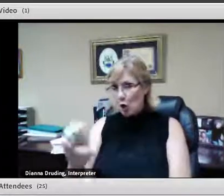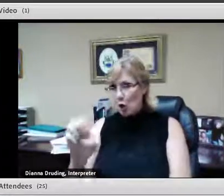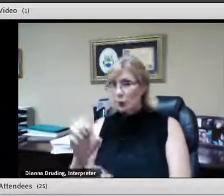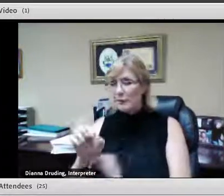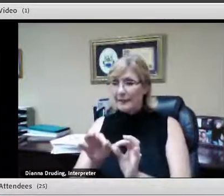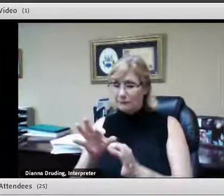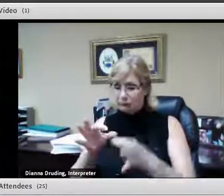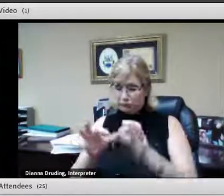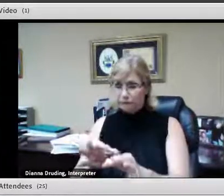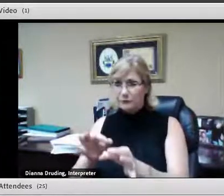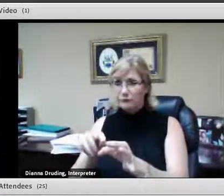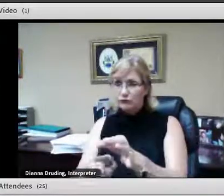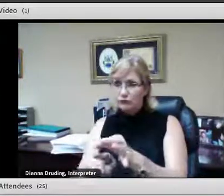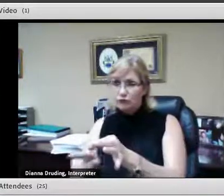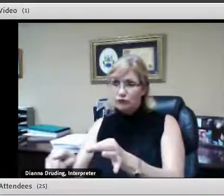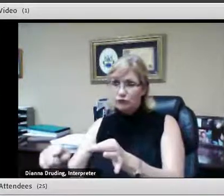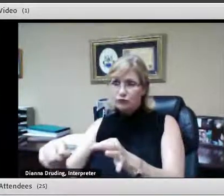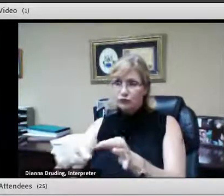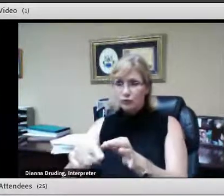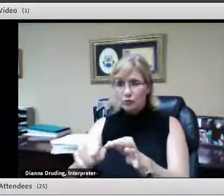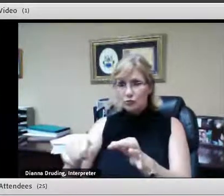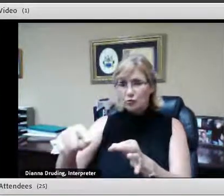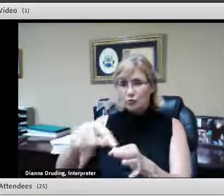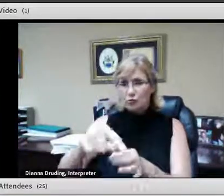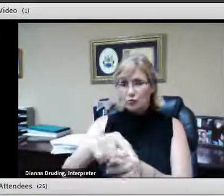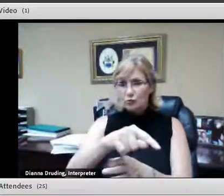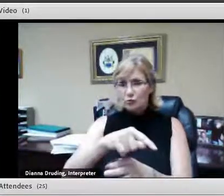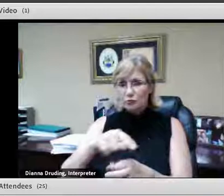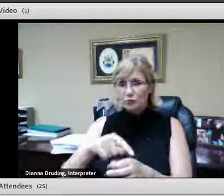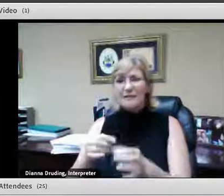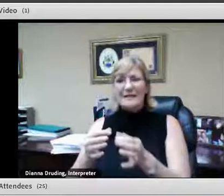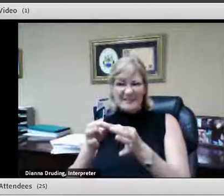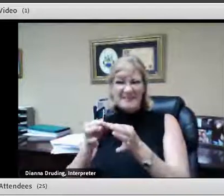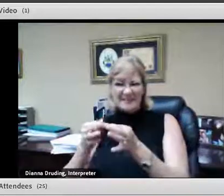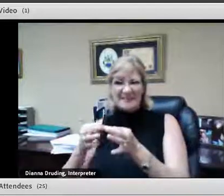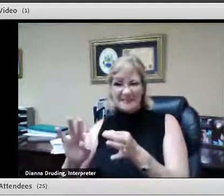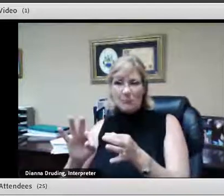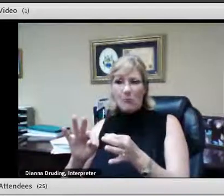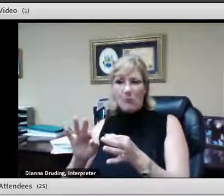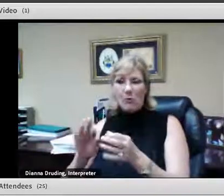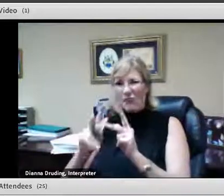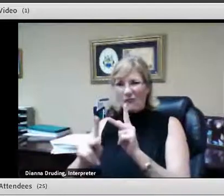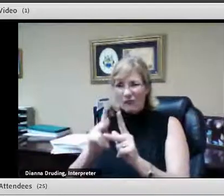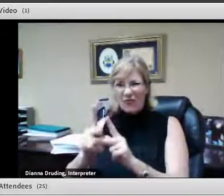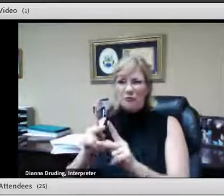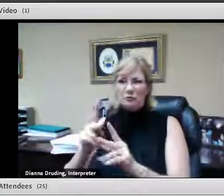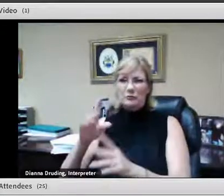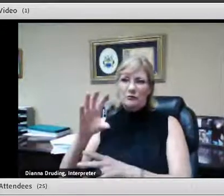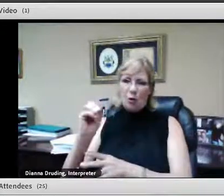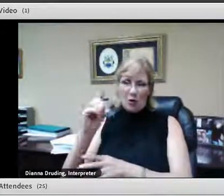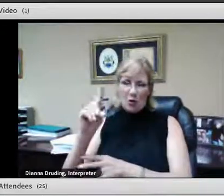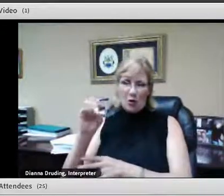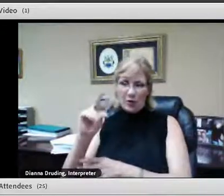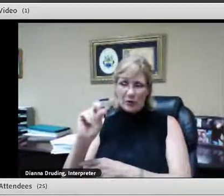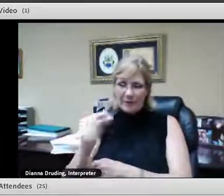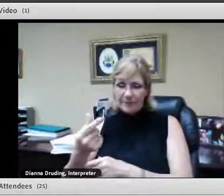And so, it's a very simplistic version of coding for the kids, and they can try to see how fast they can get their Ozobot across. Hilary: So, as you can see here,